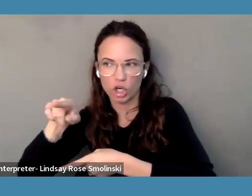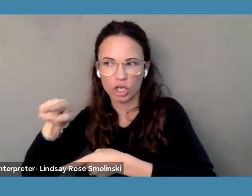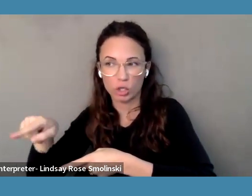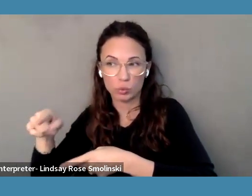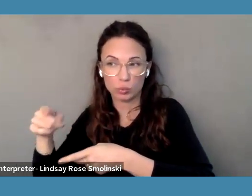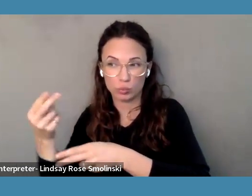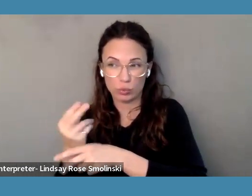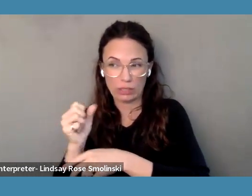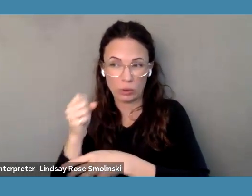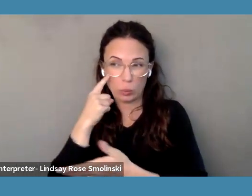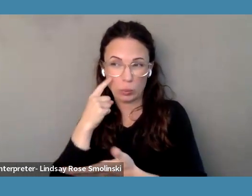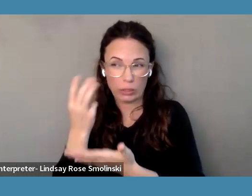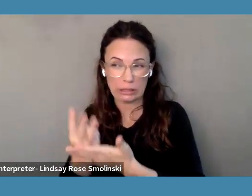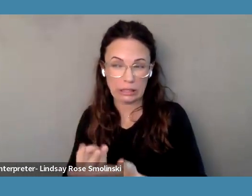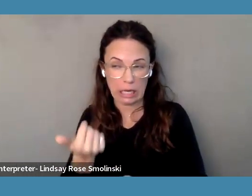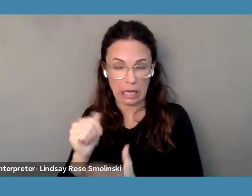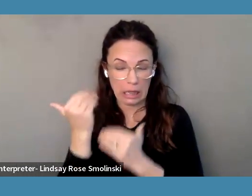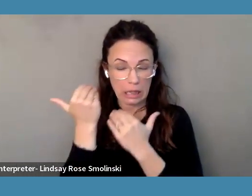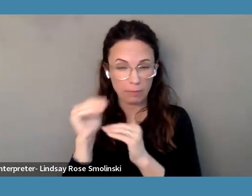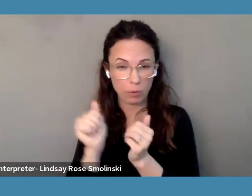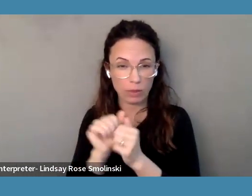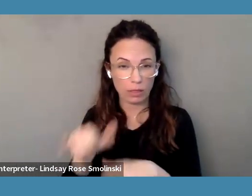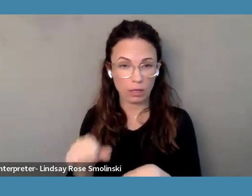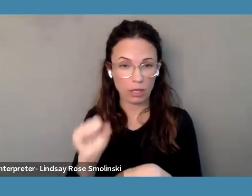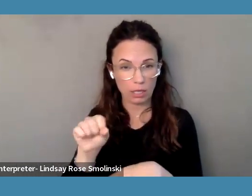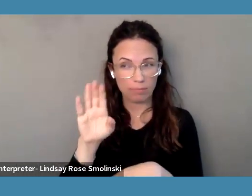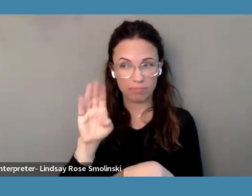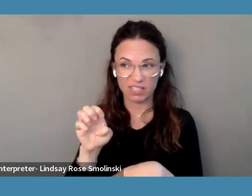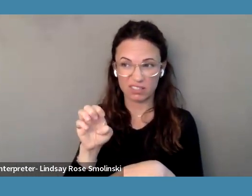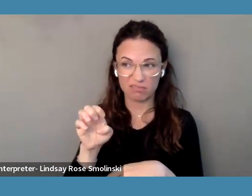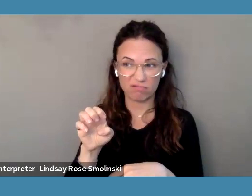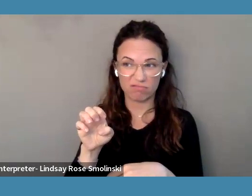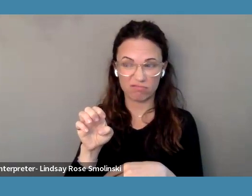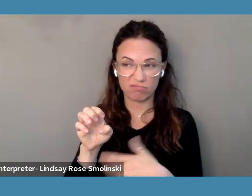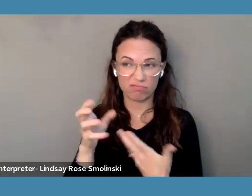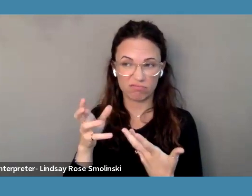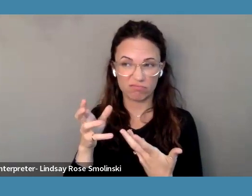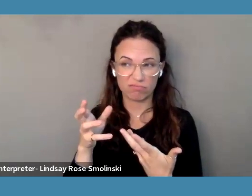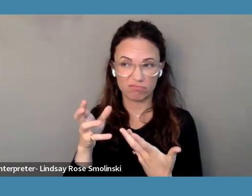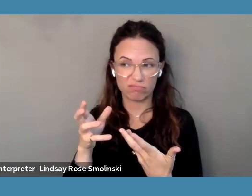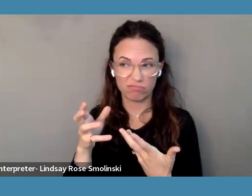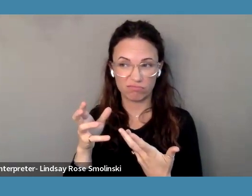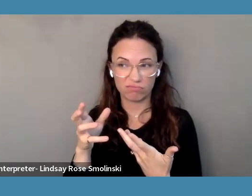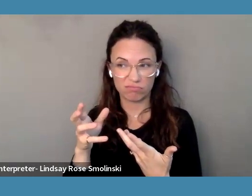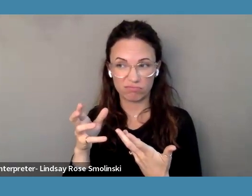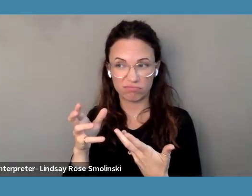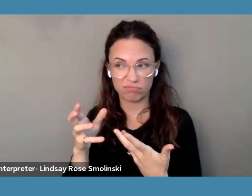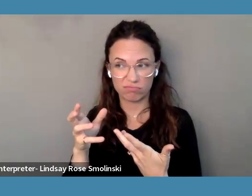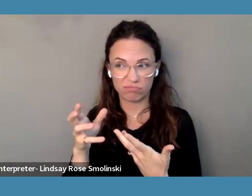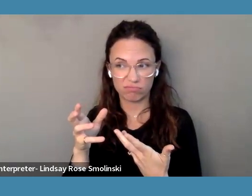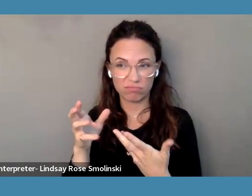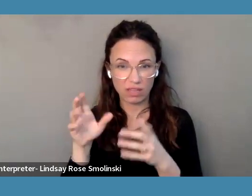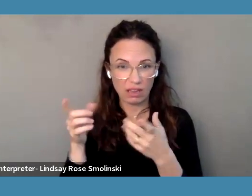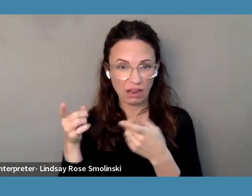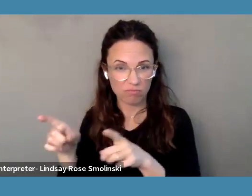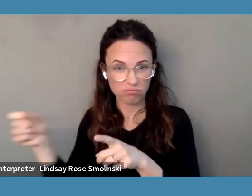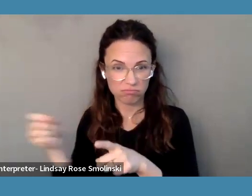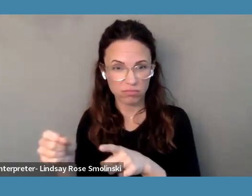Is there any limitation to that? Can that be done or should a separate parent or family member serve as a witness?